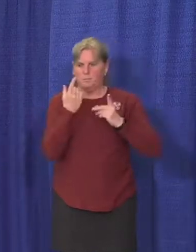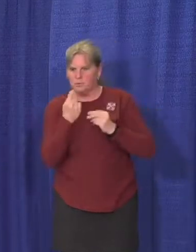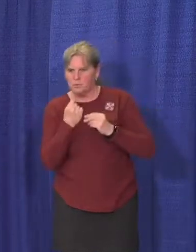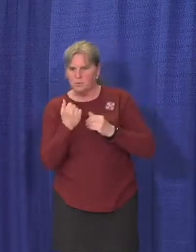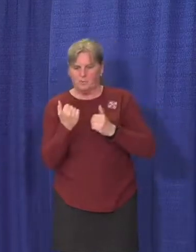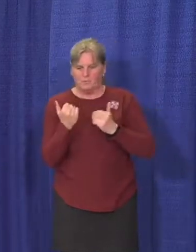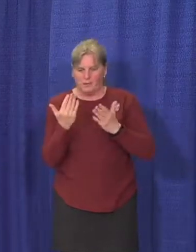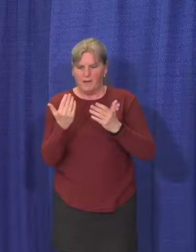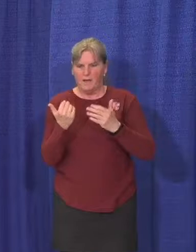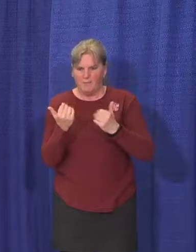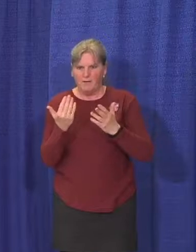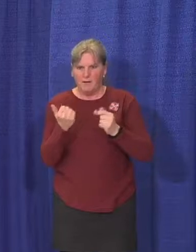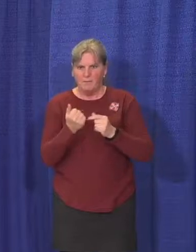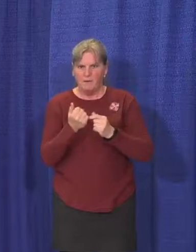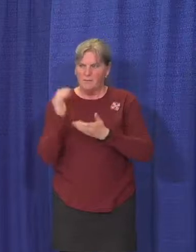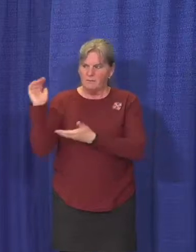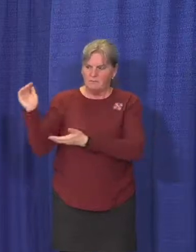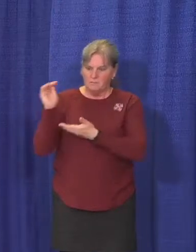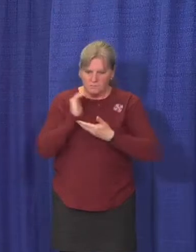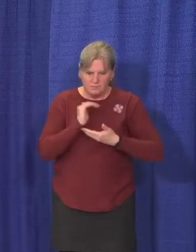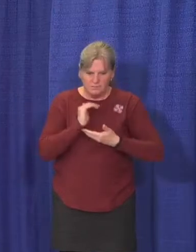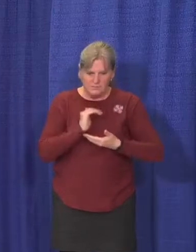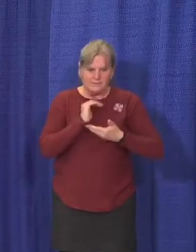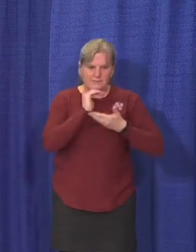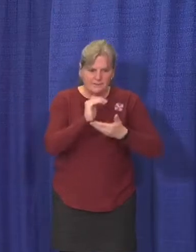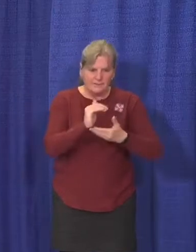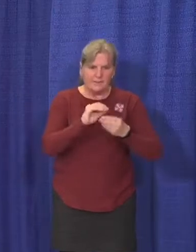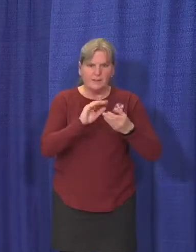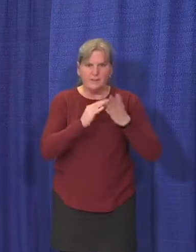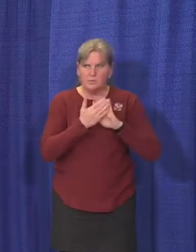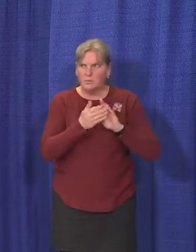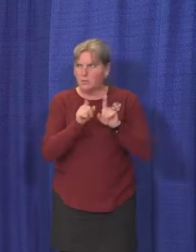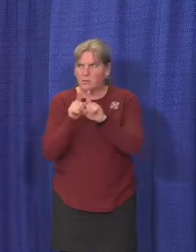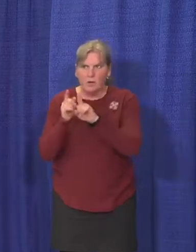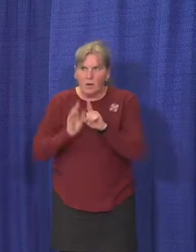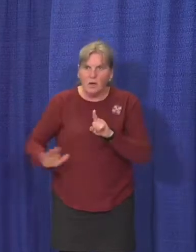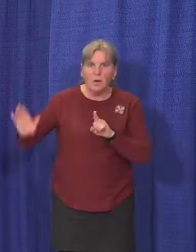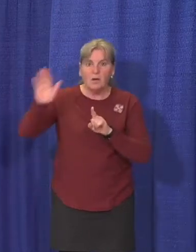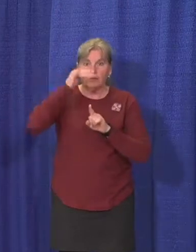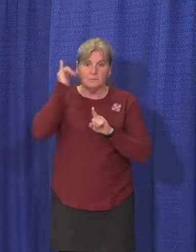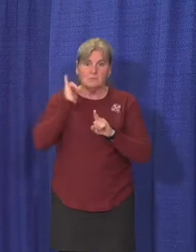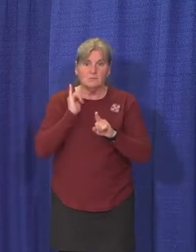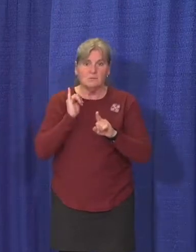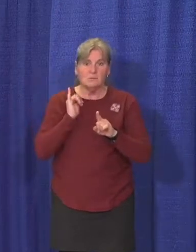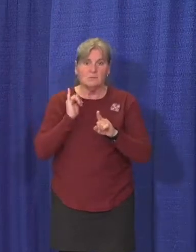logistics and having having individuals liver those vaccines